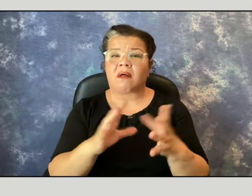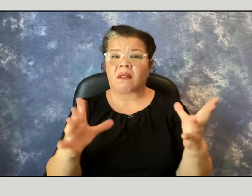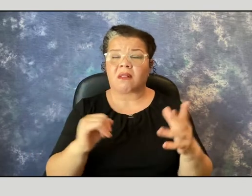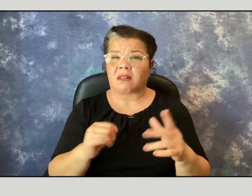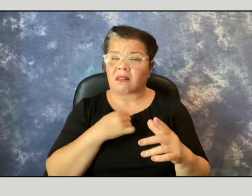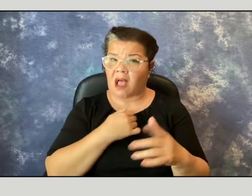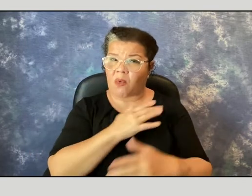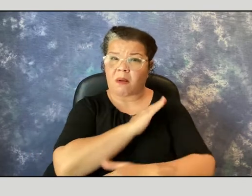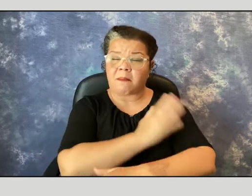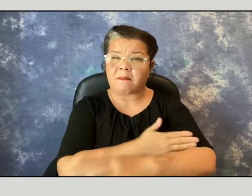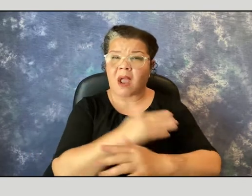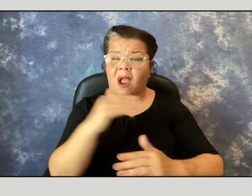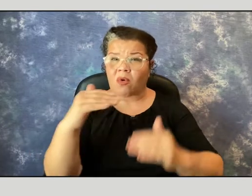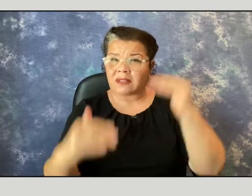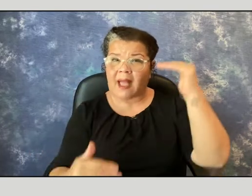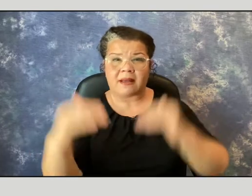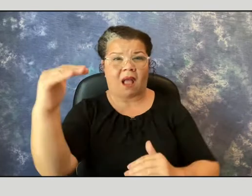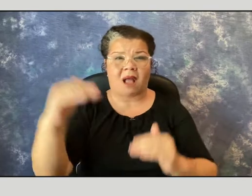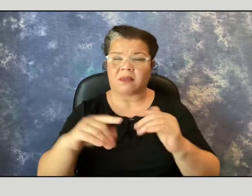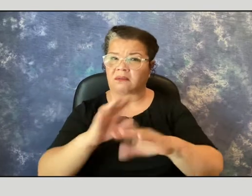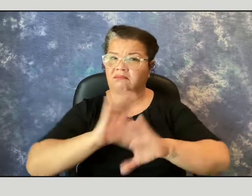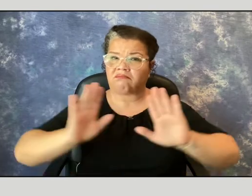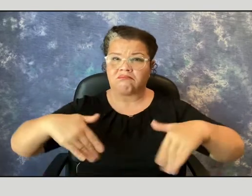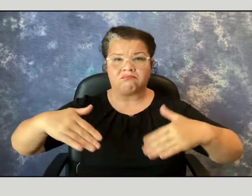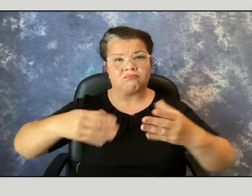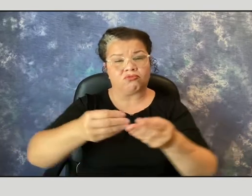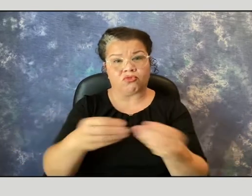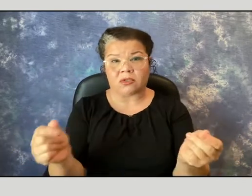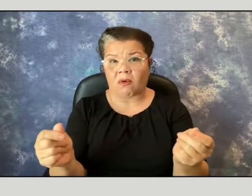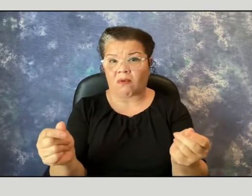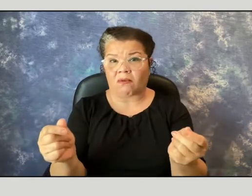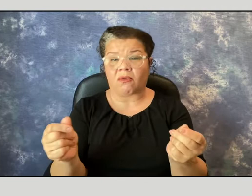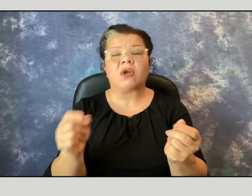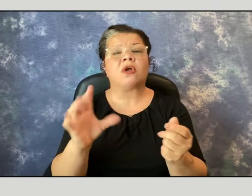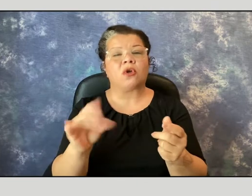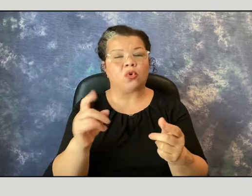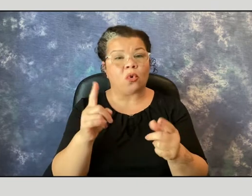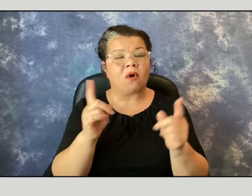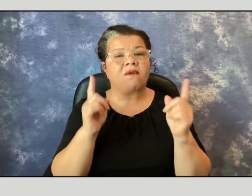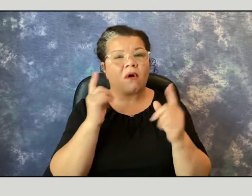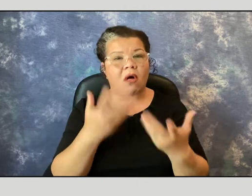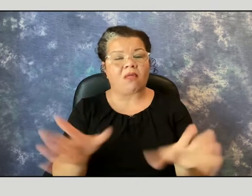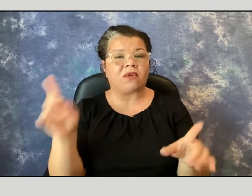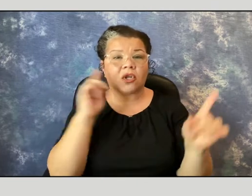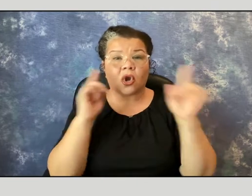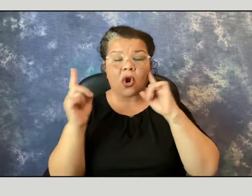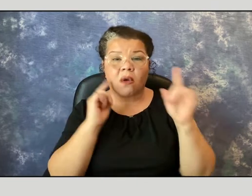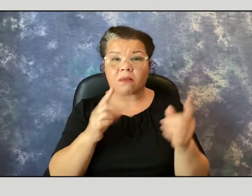and for that same reason, you have already heard me reference and will continue to hear me talk about the diaspora,